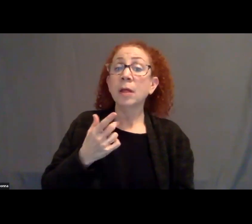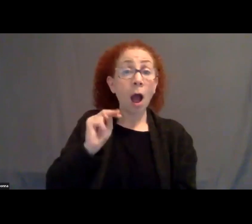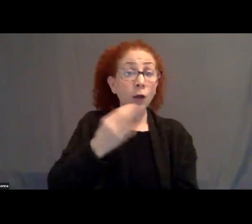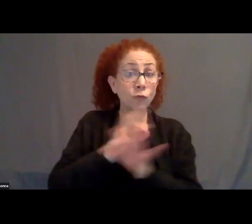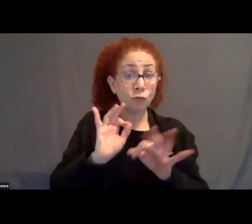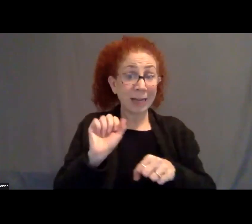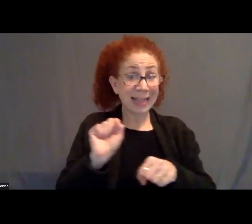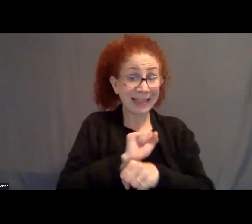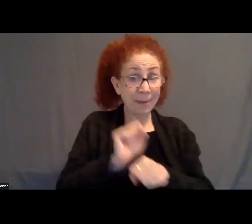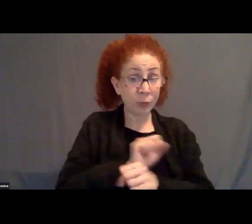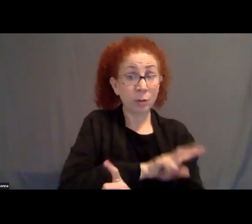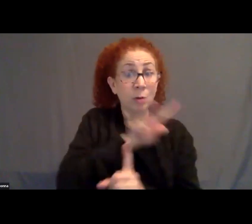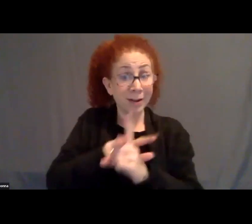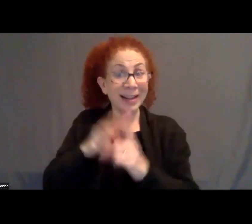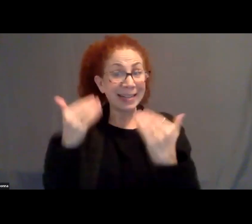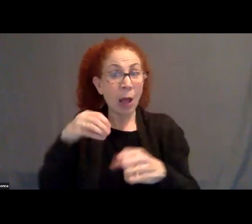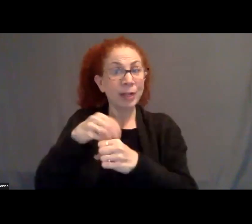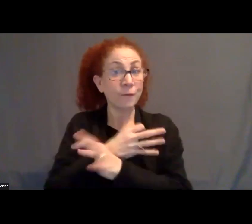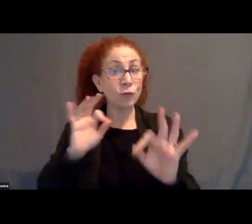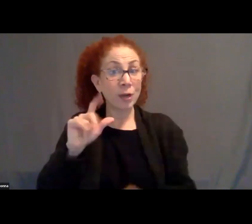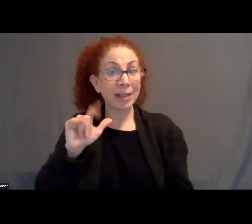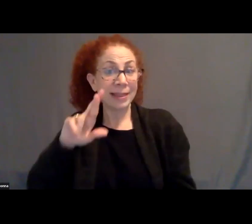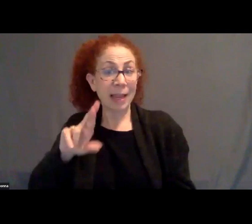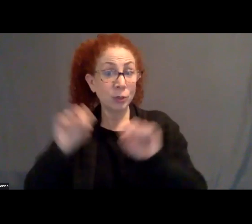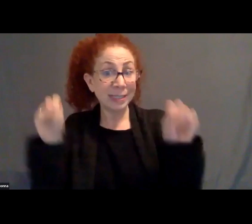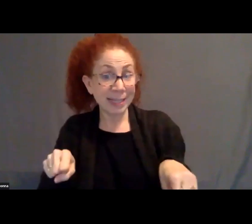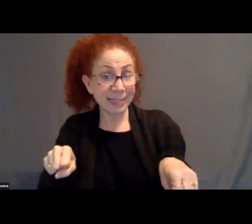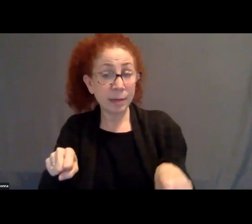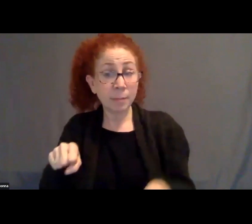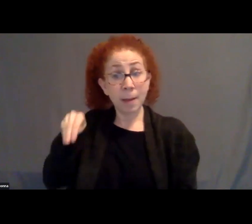into a free labor system, compensation or the lack